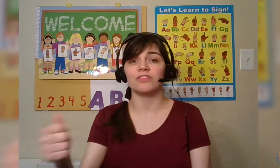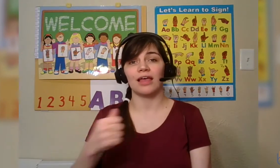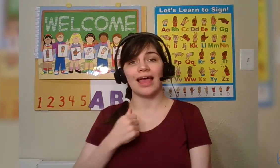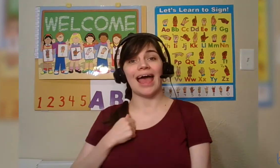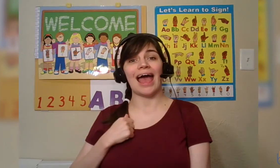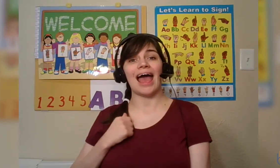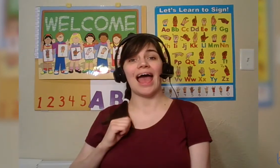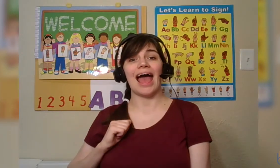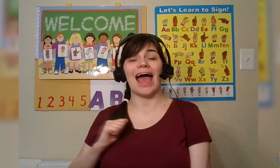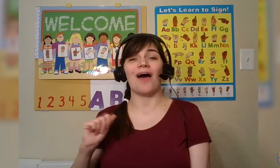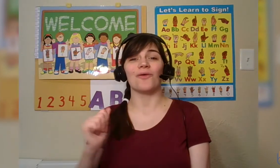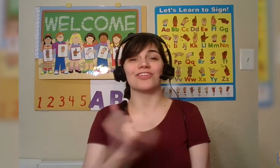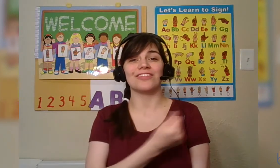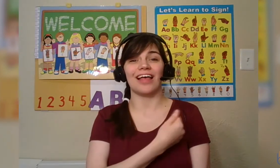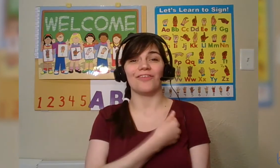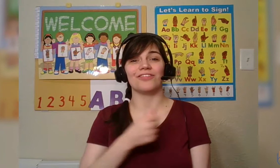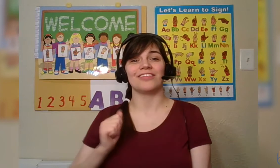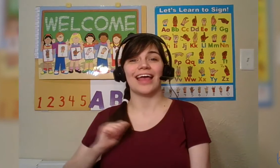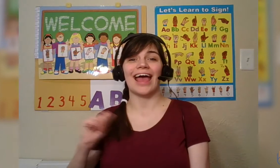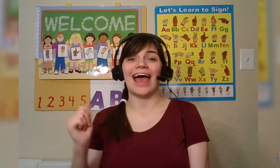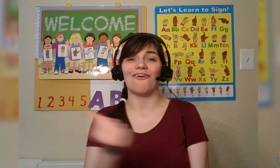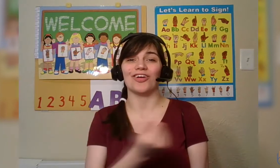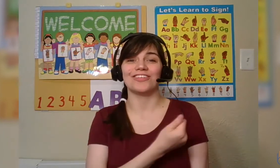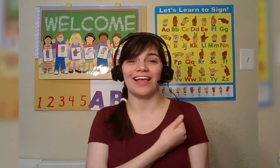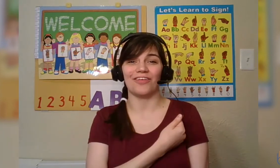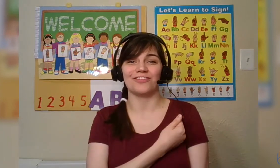Ourselves. Ourselves.